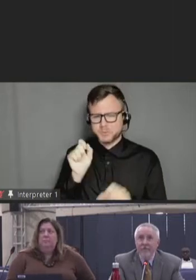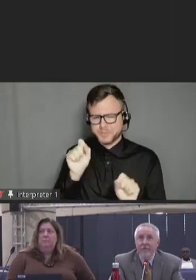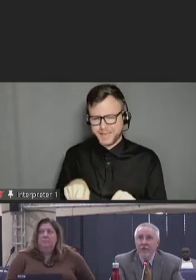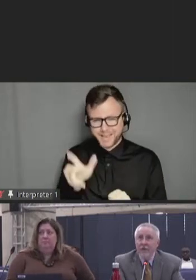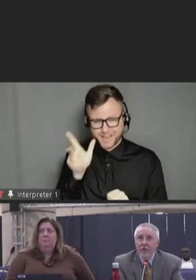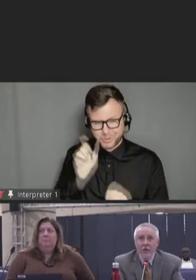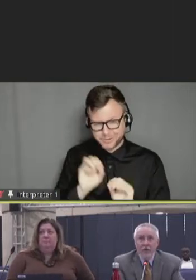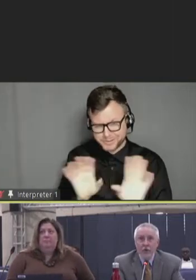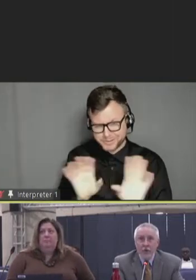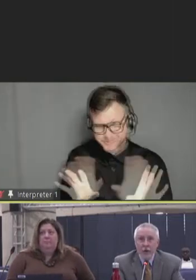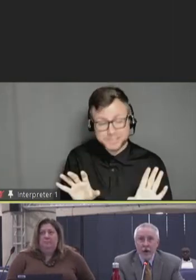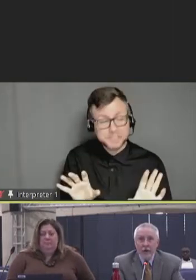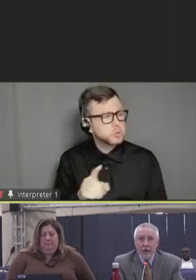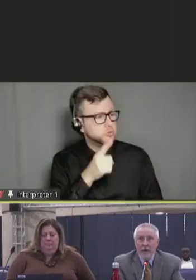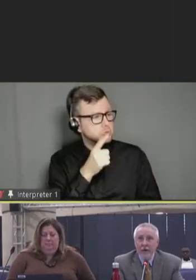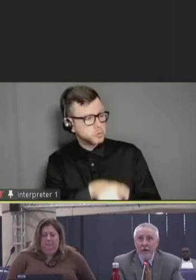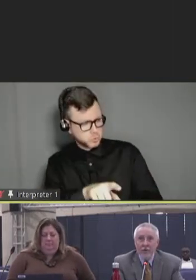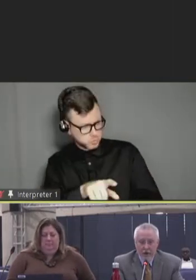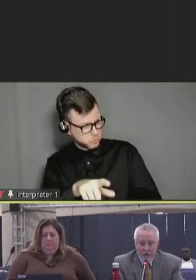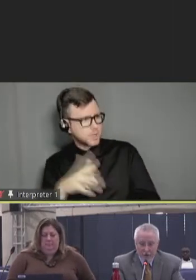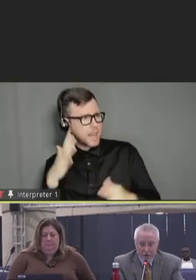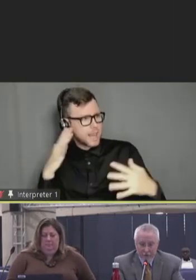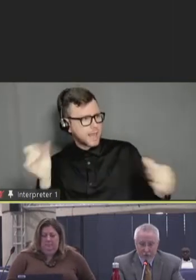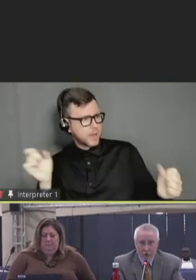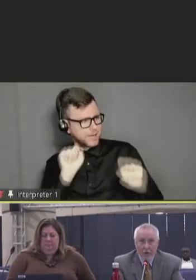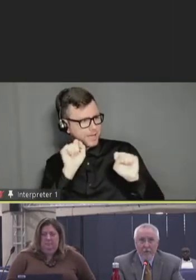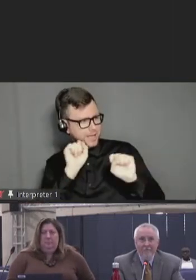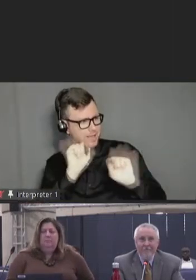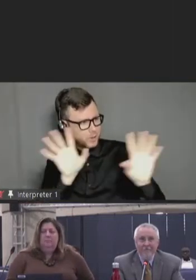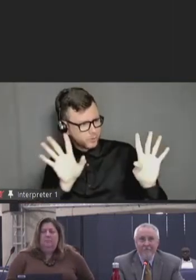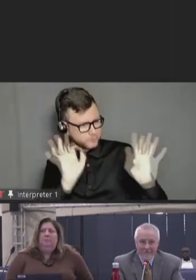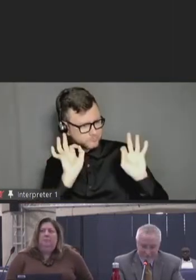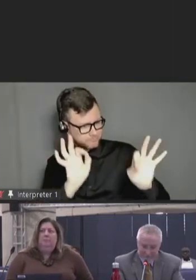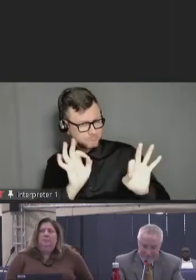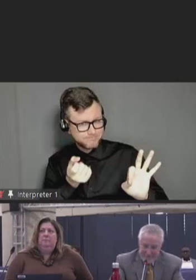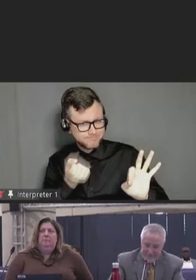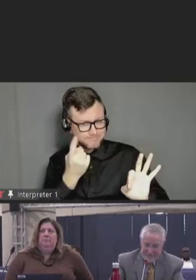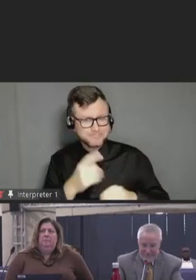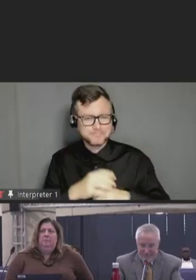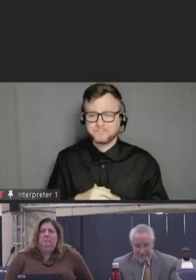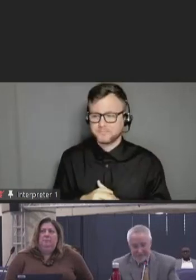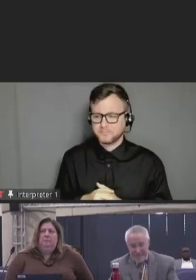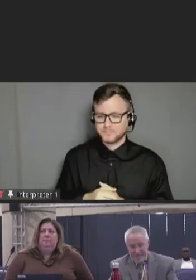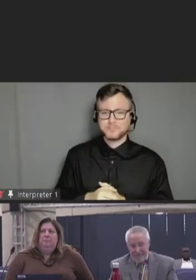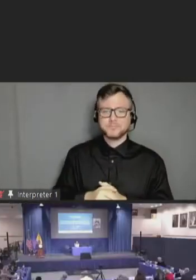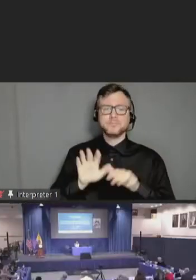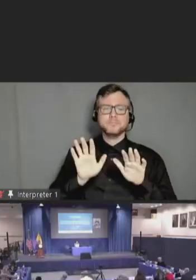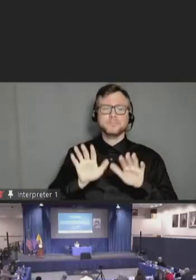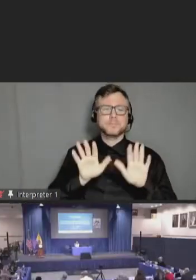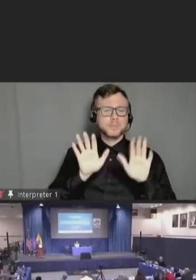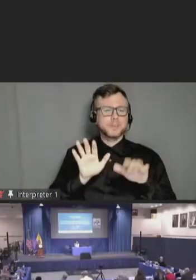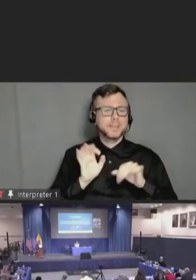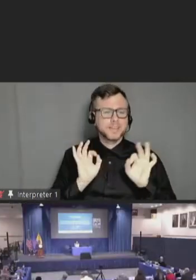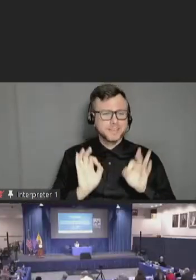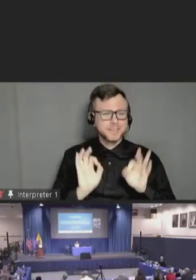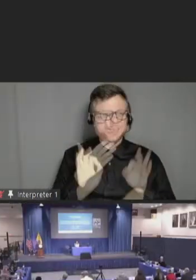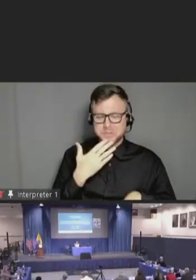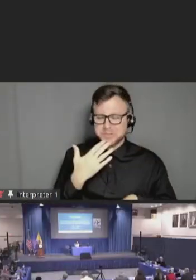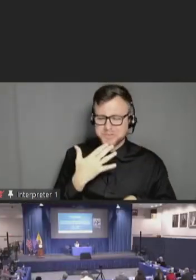Robert Hopkins: You are loud and clear. You have the floor. Matthew Daley: Great. Thank you so much.